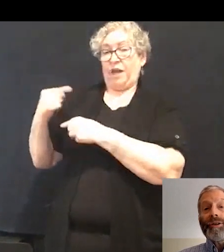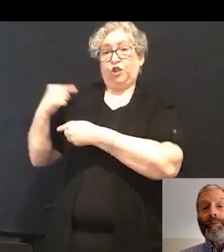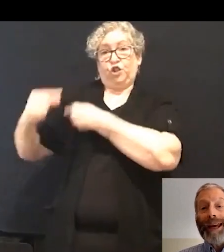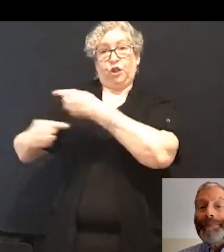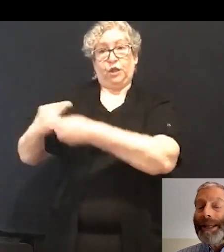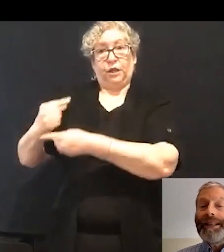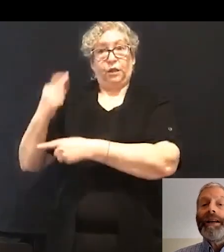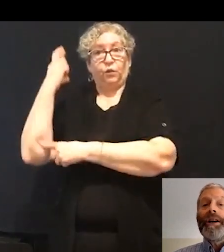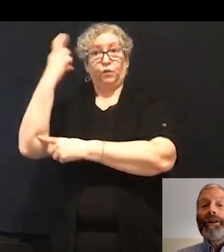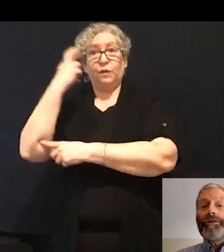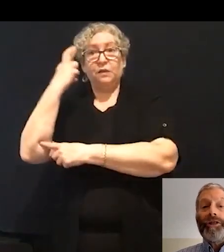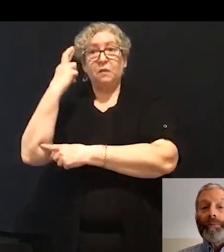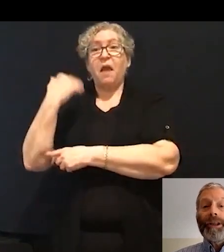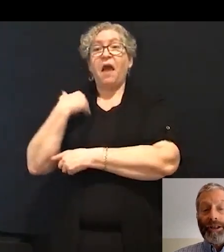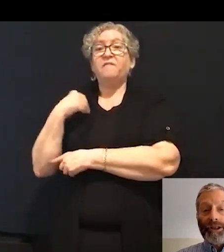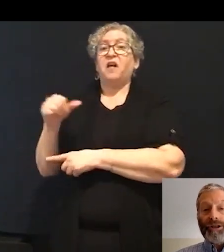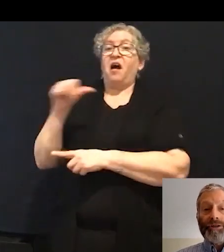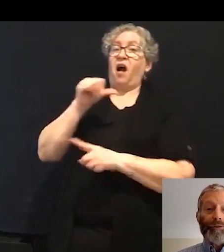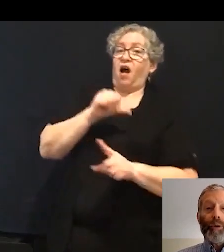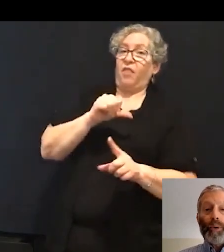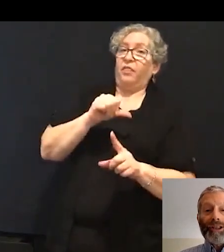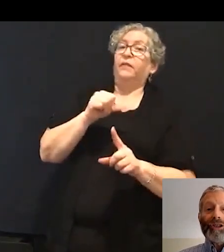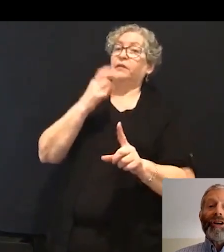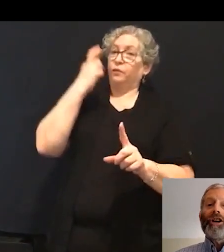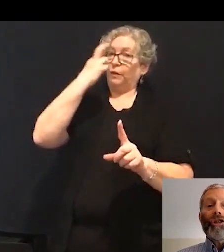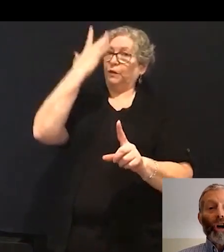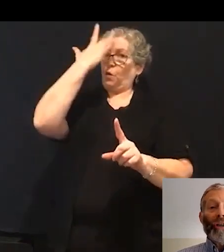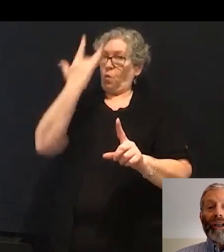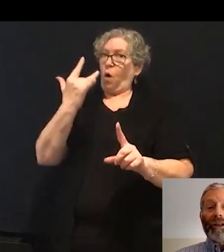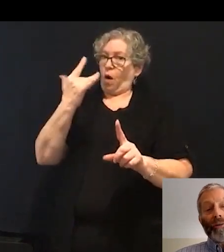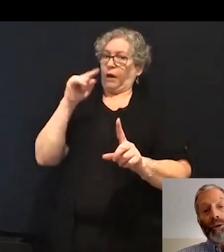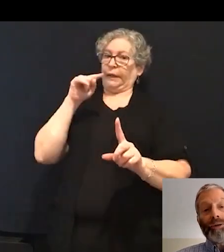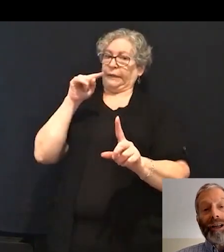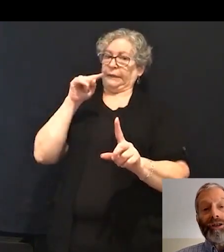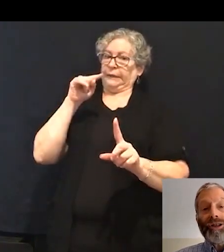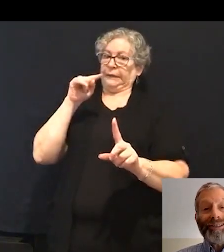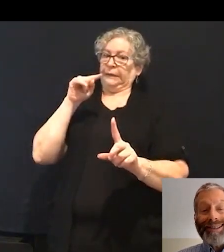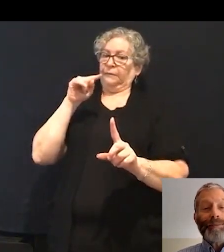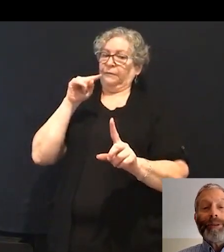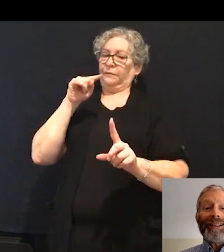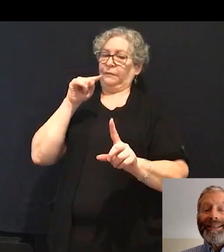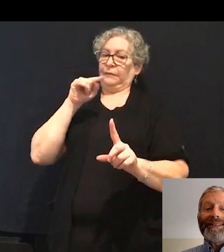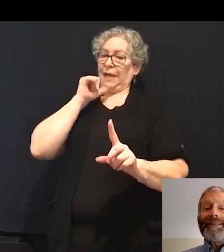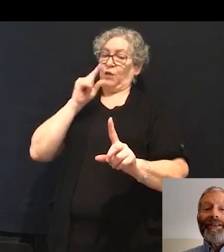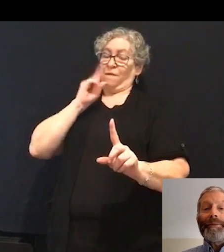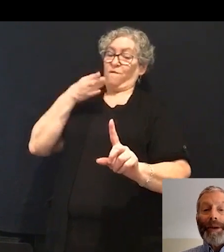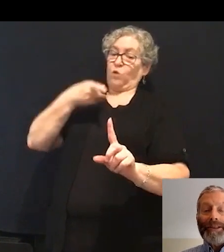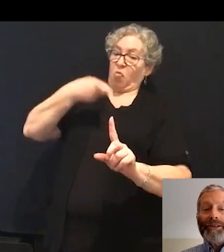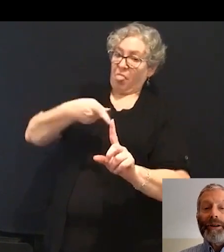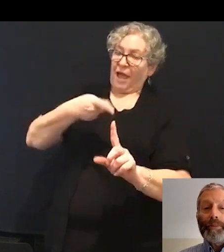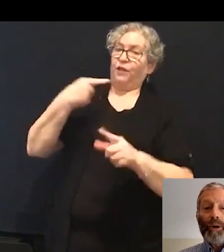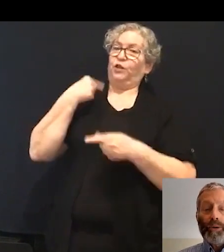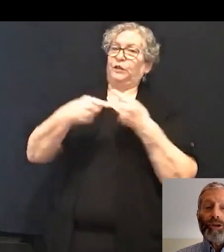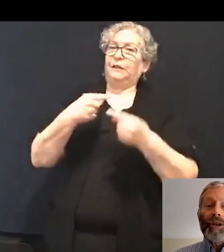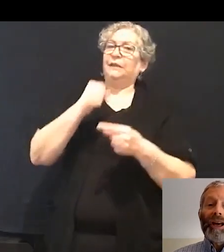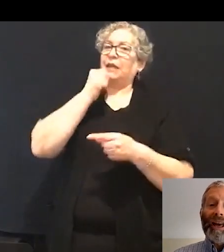There may be some conditions for which targeting the mutated gene simply isn't the best approach.